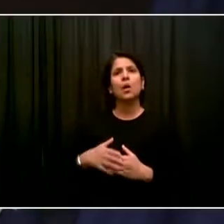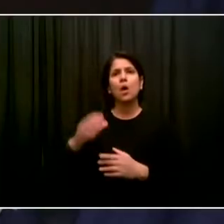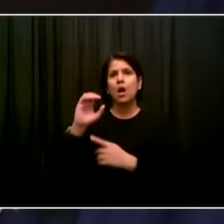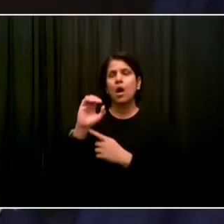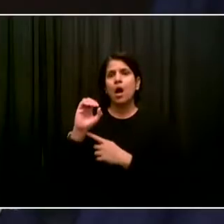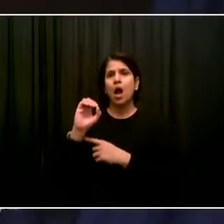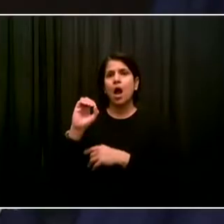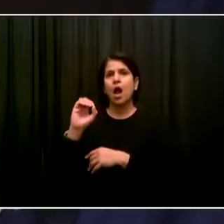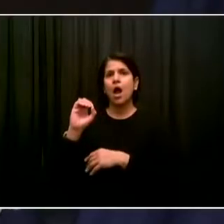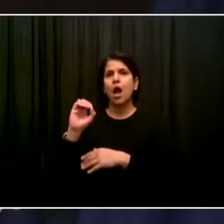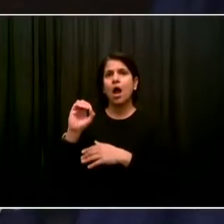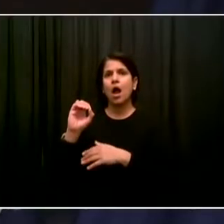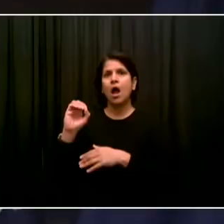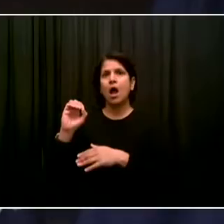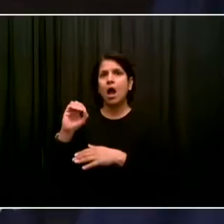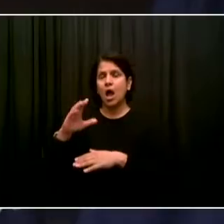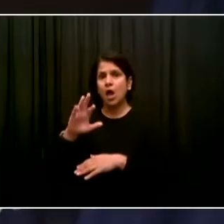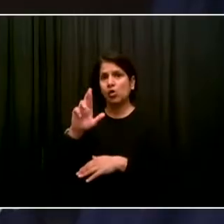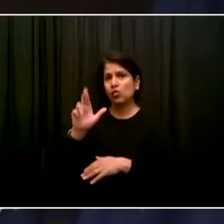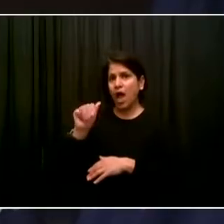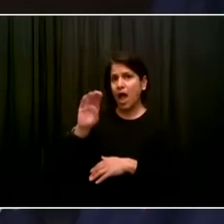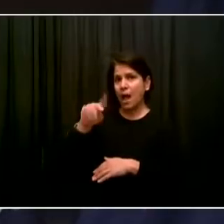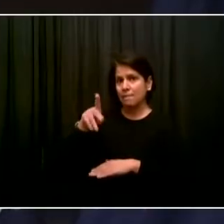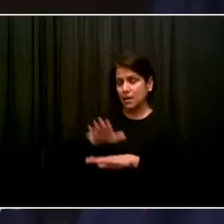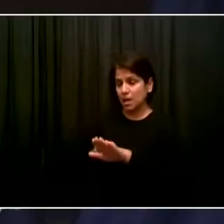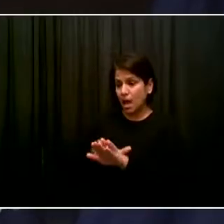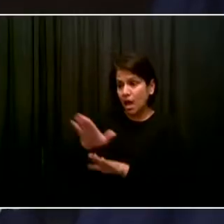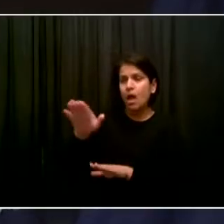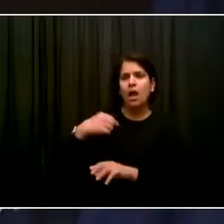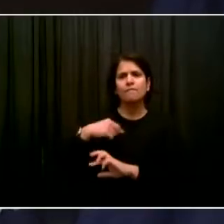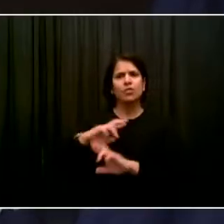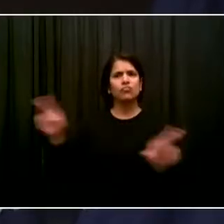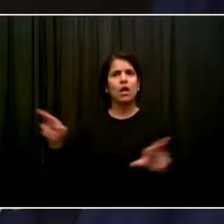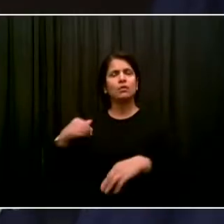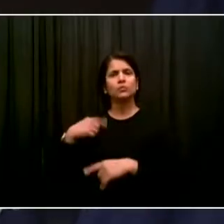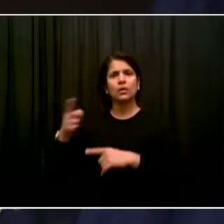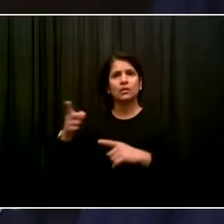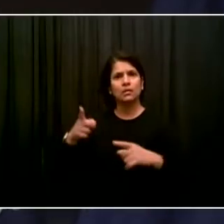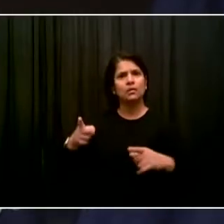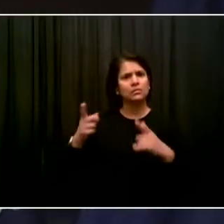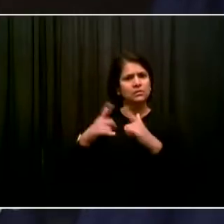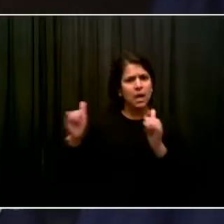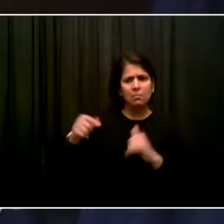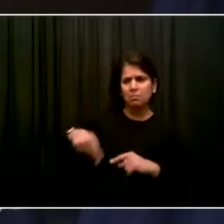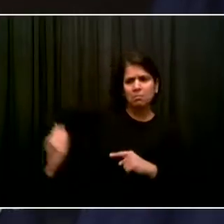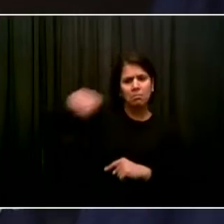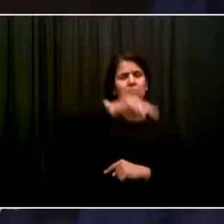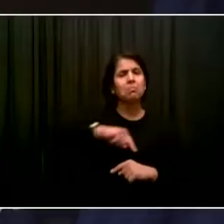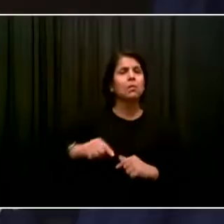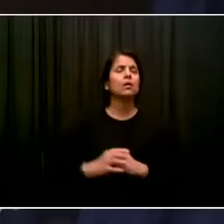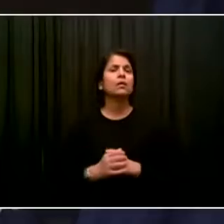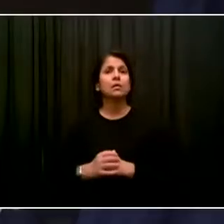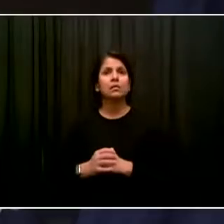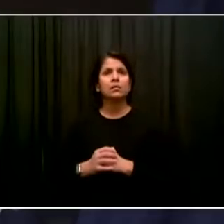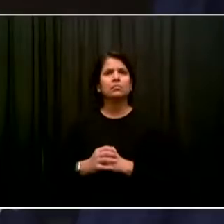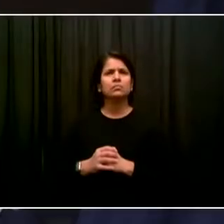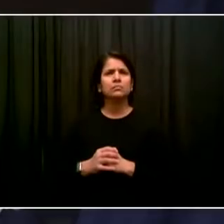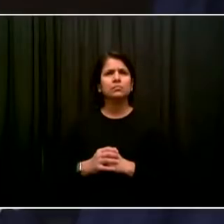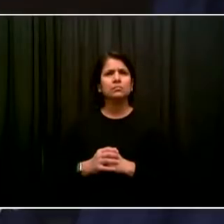FSAES TPLACE. BUT, WE WANTED TO PROVIDE AN ON-